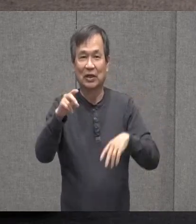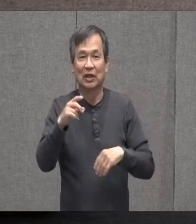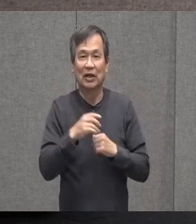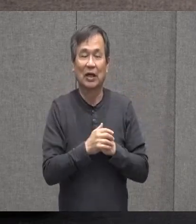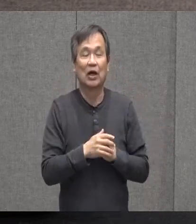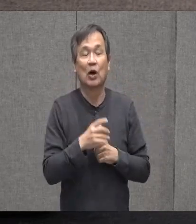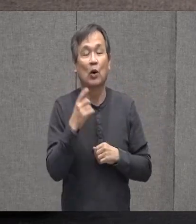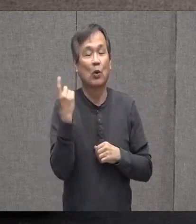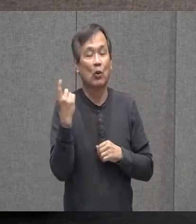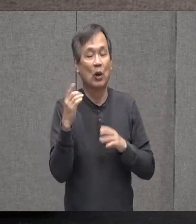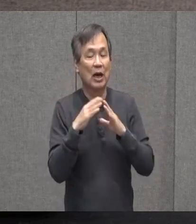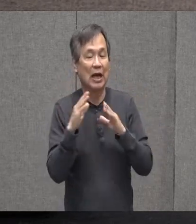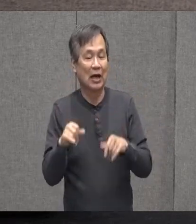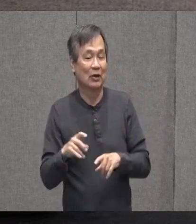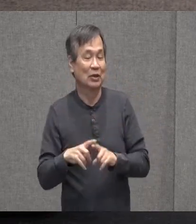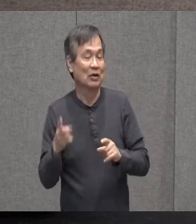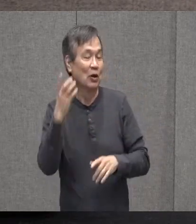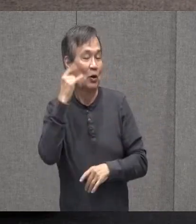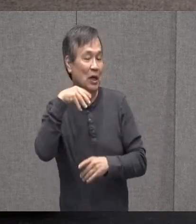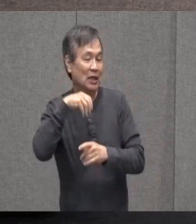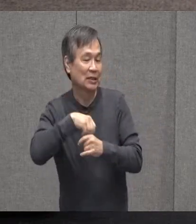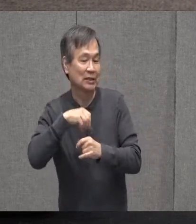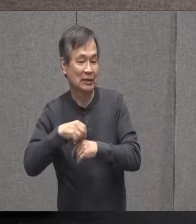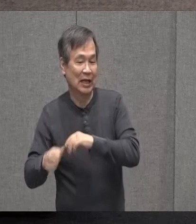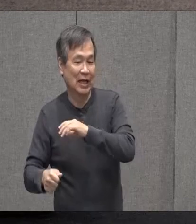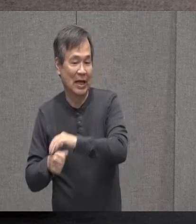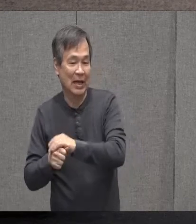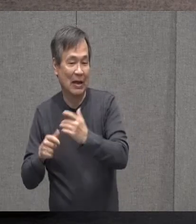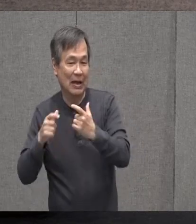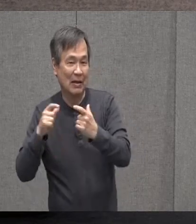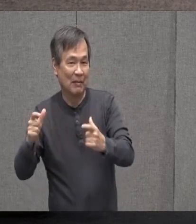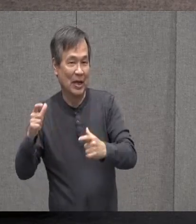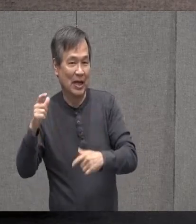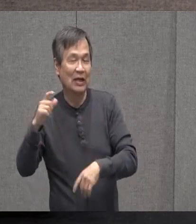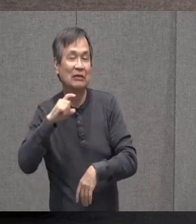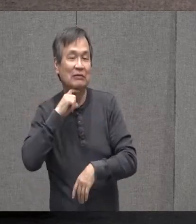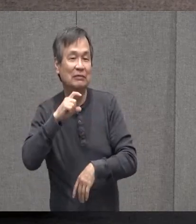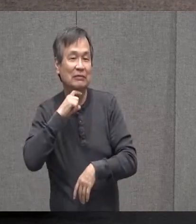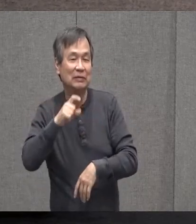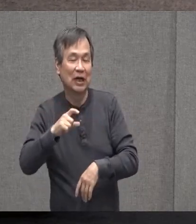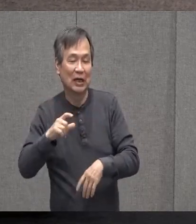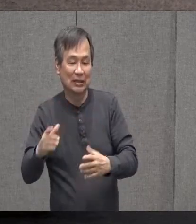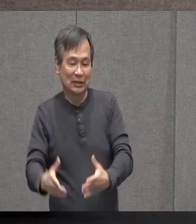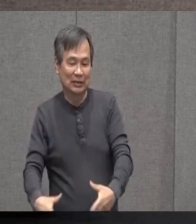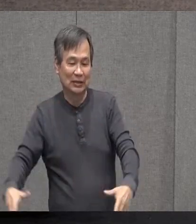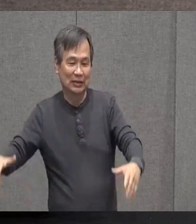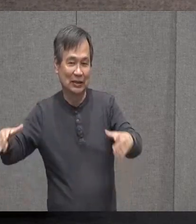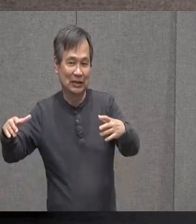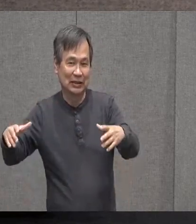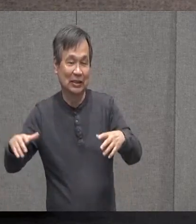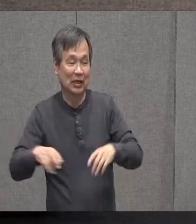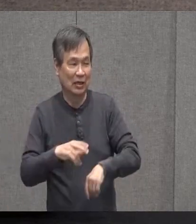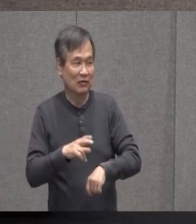Inside one house was hidden a big brass pot. Of course, the Haktaks were very careful